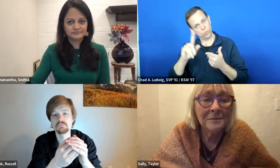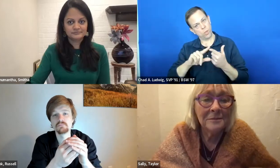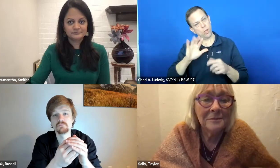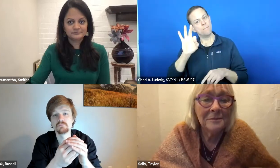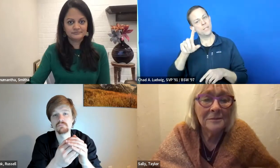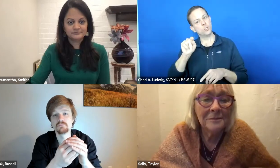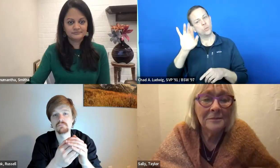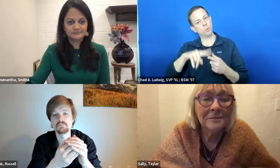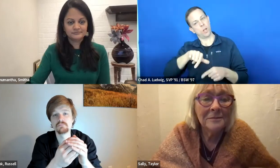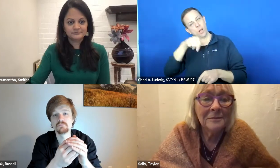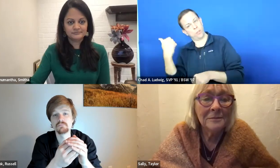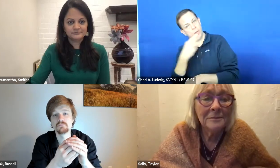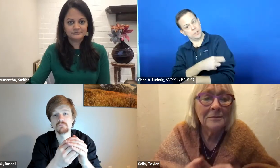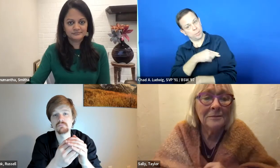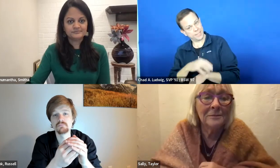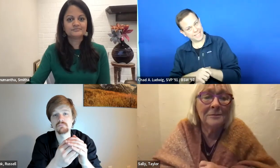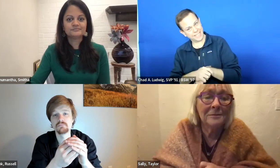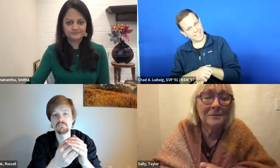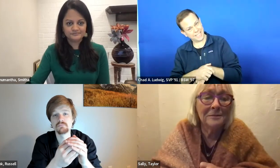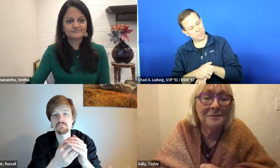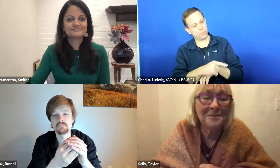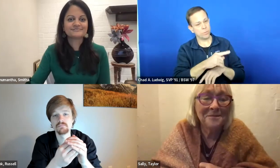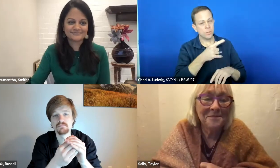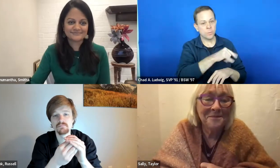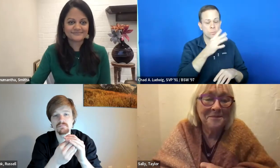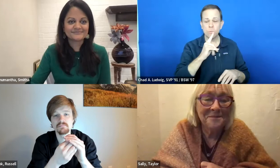we decided that we would go to the other hospital in the city,